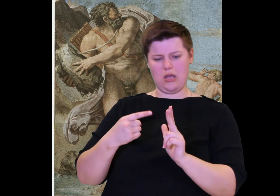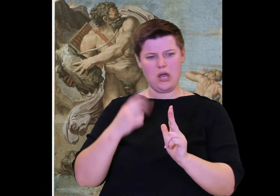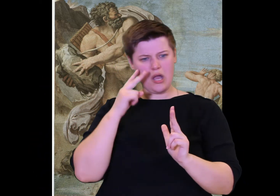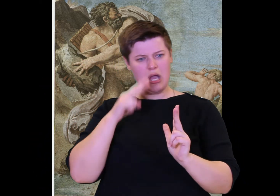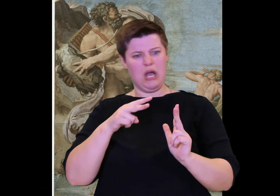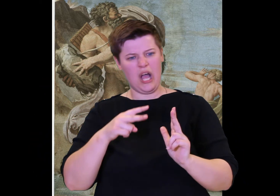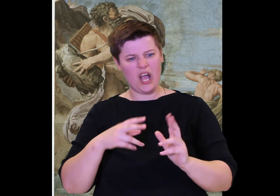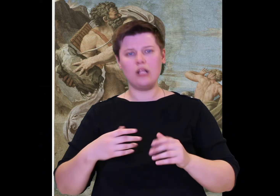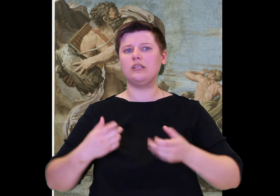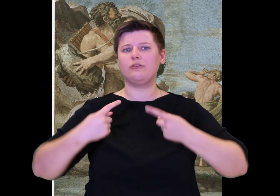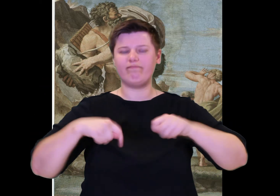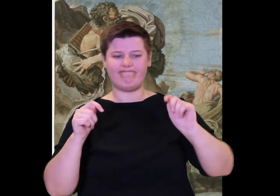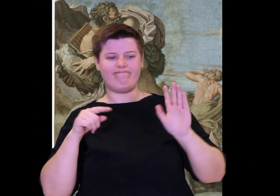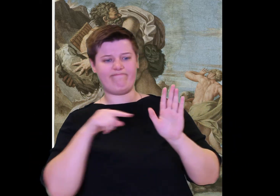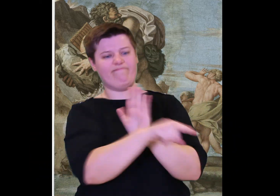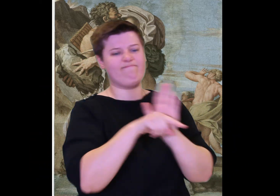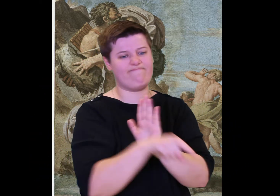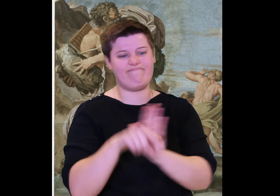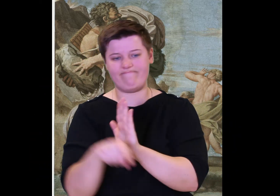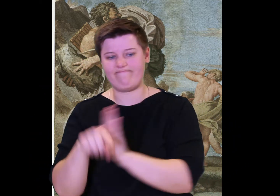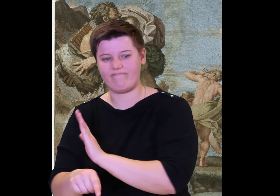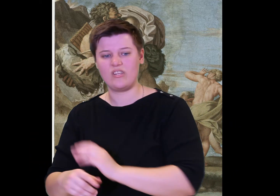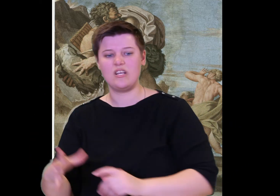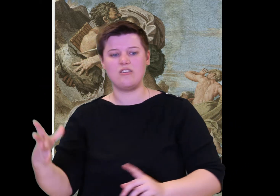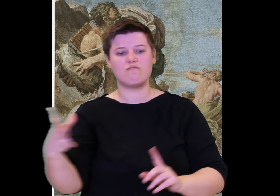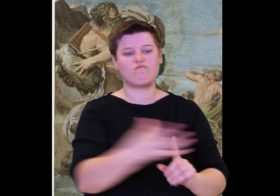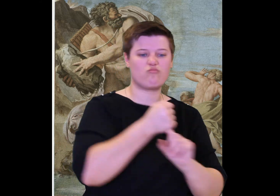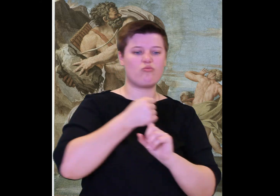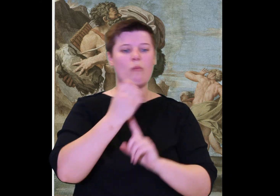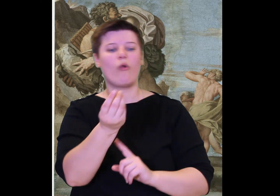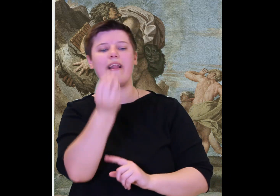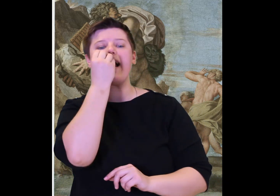the high-roofed palace of her own father.